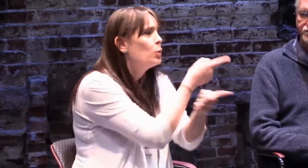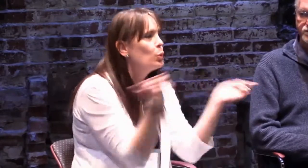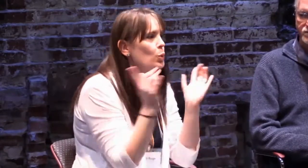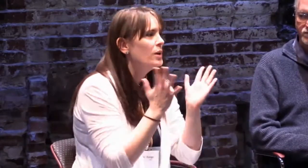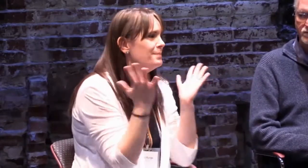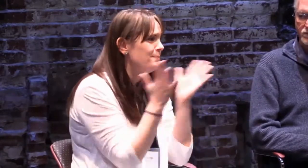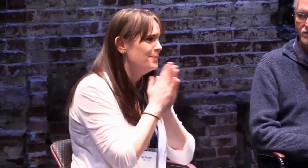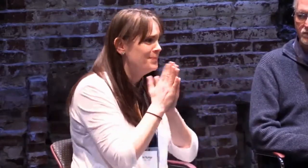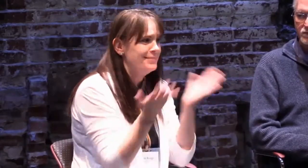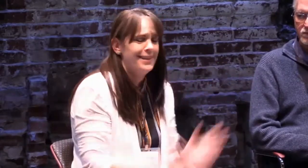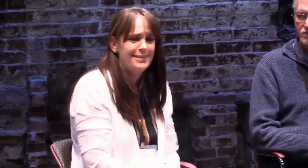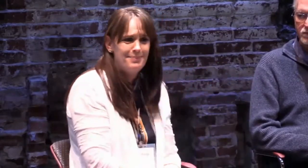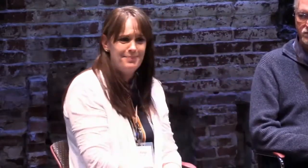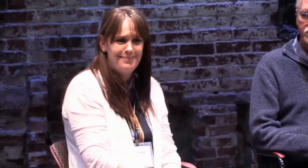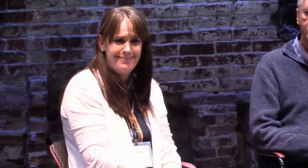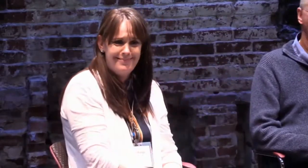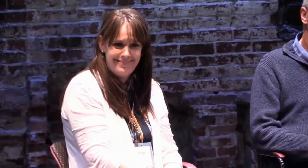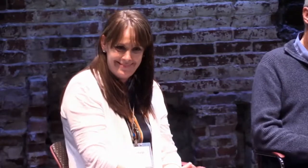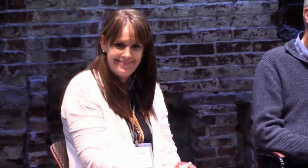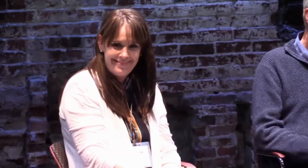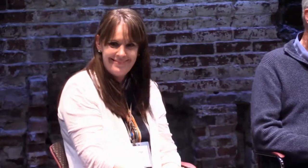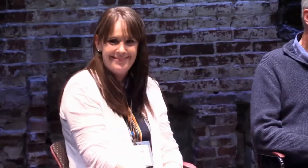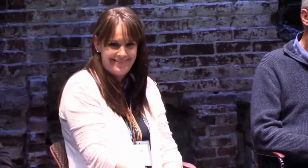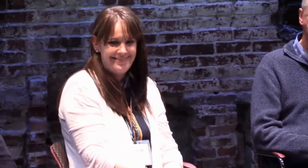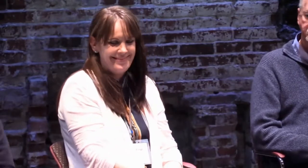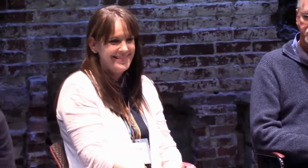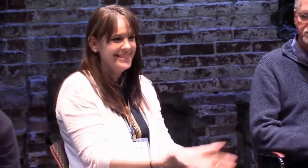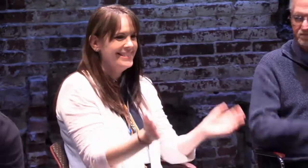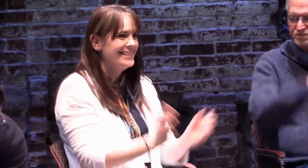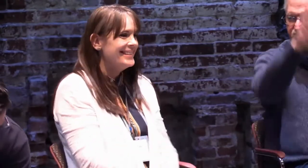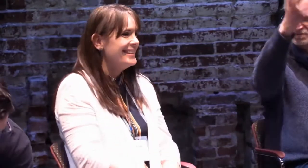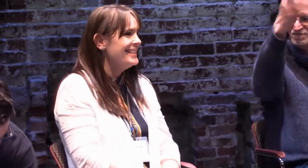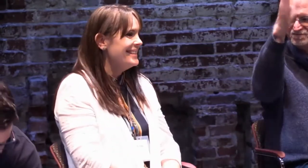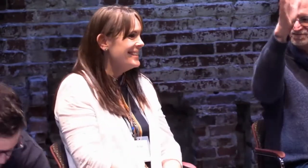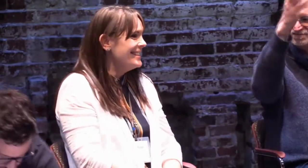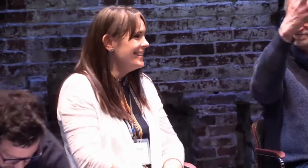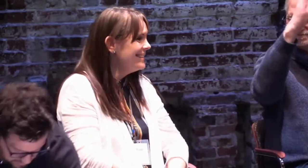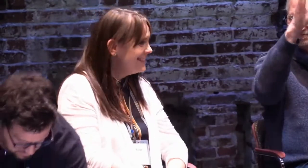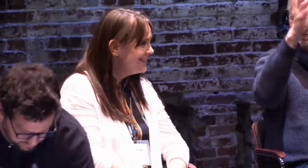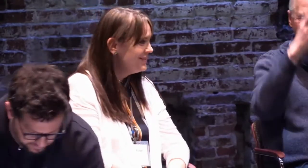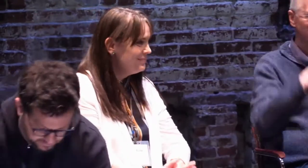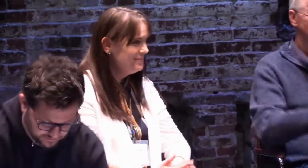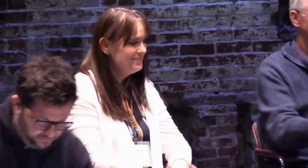So I hope that this happens for all of you, that you figure it out and stay in the game